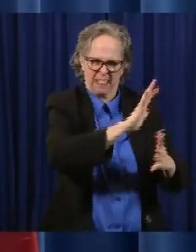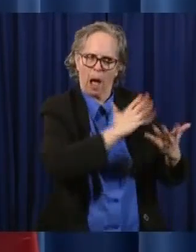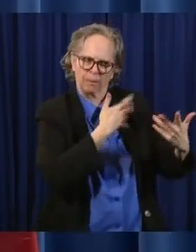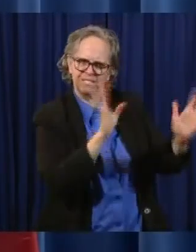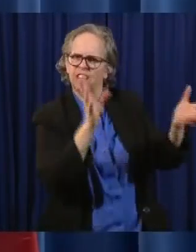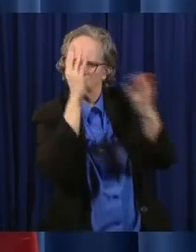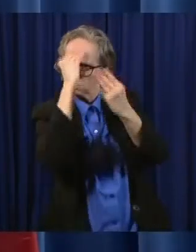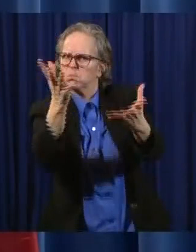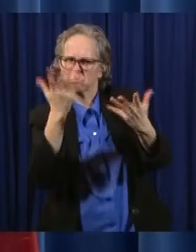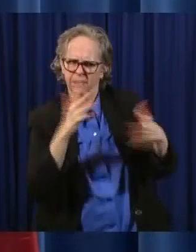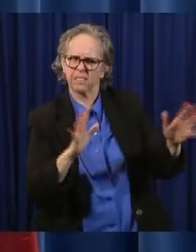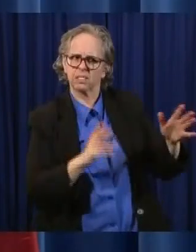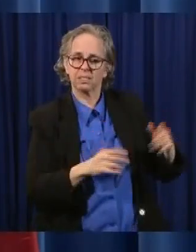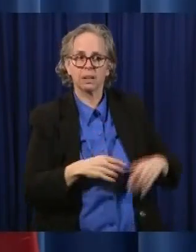PERSONAL PROTECTION OF PRIVACY.